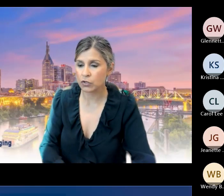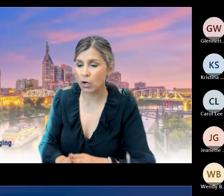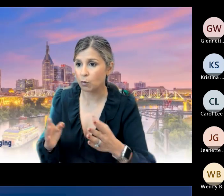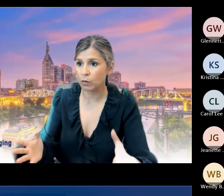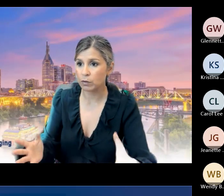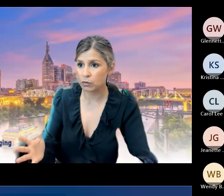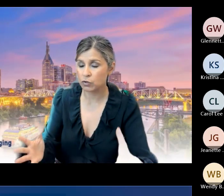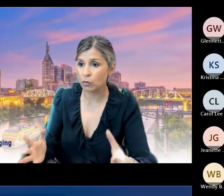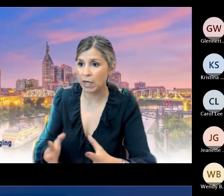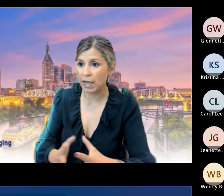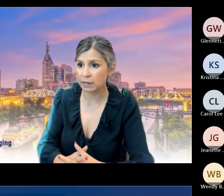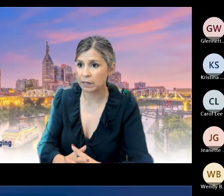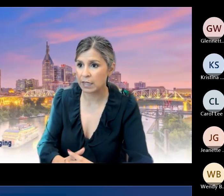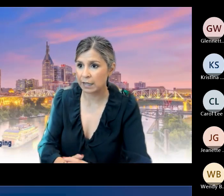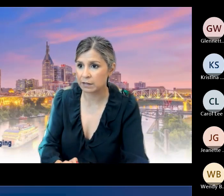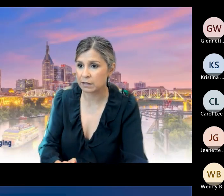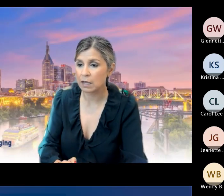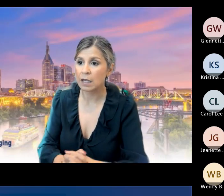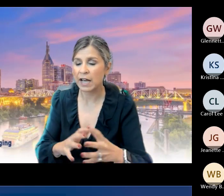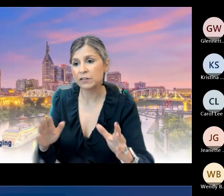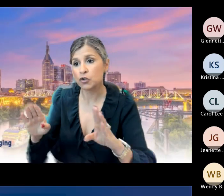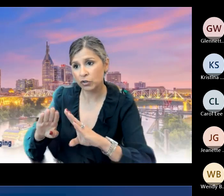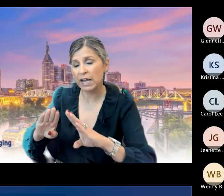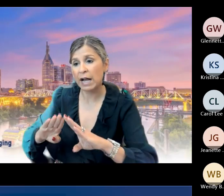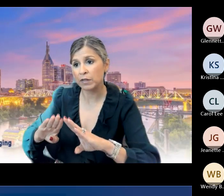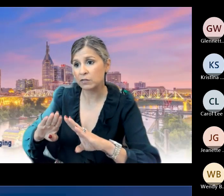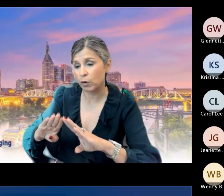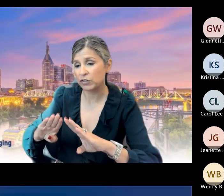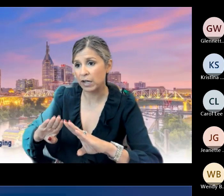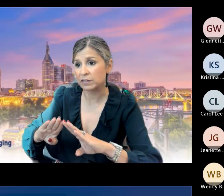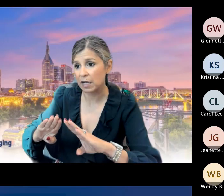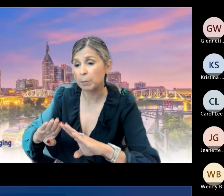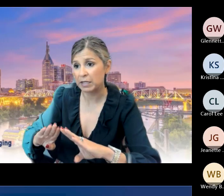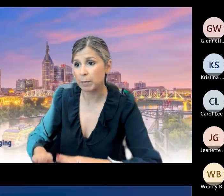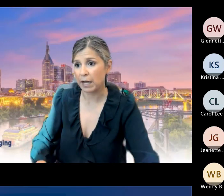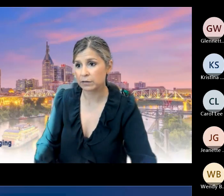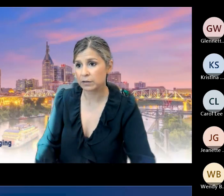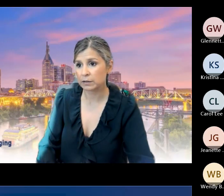So, so that, that's, that's usually how this question has come up in the past.